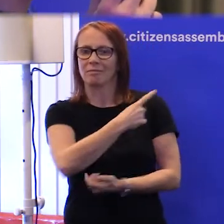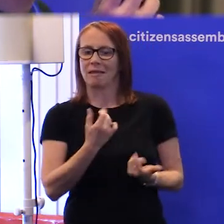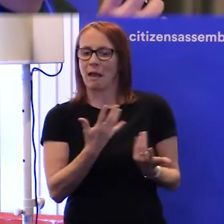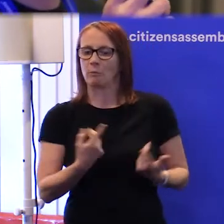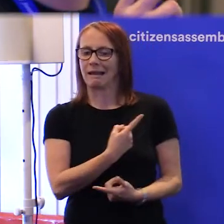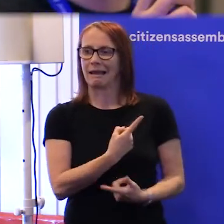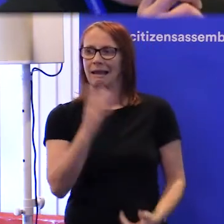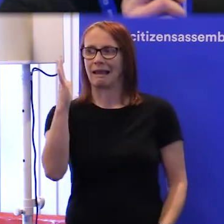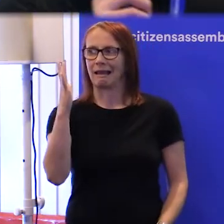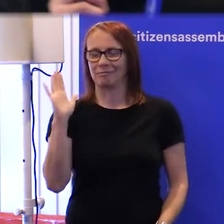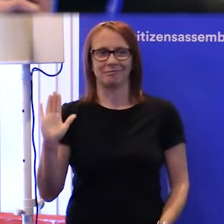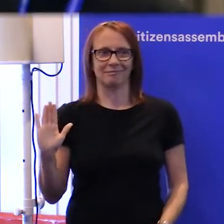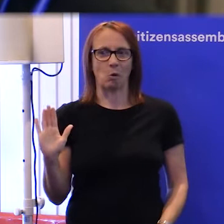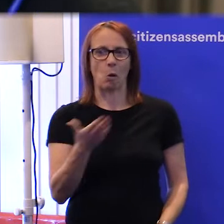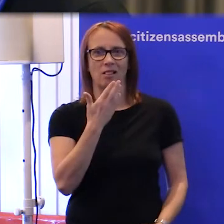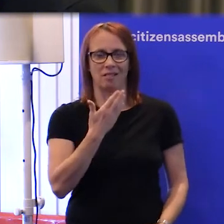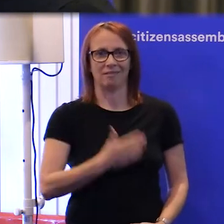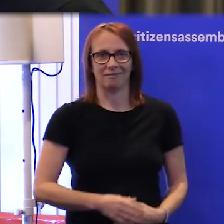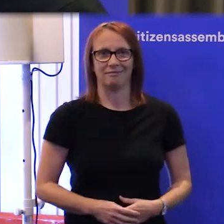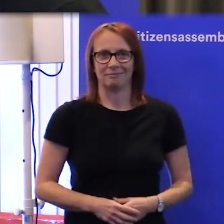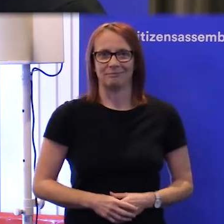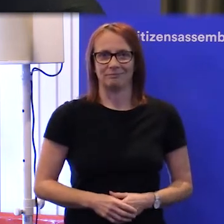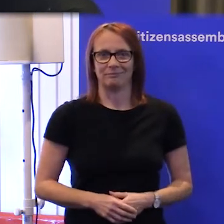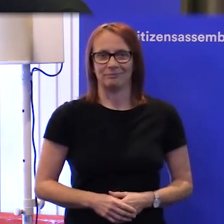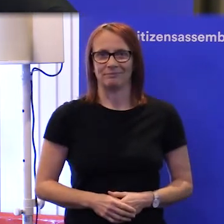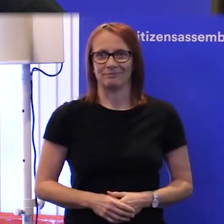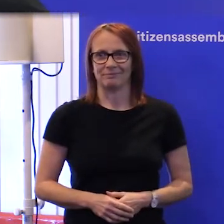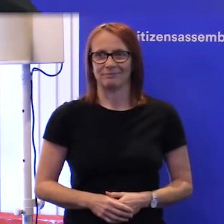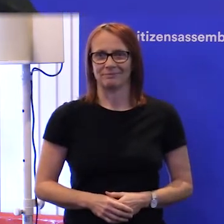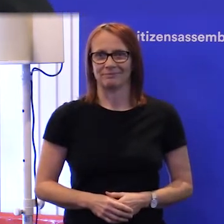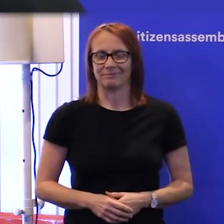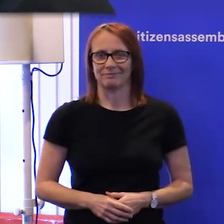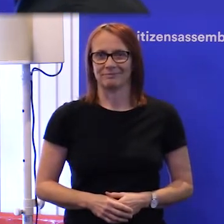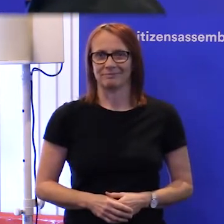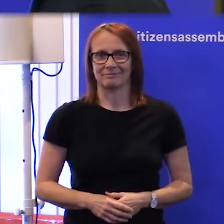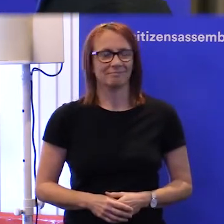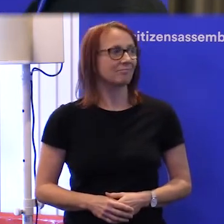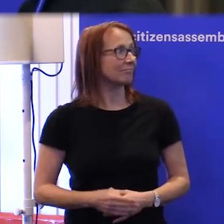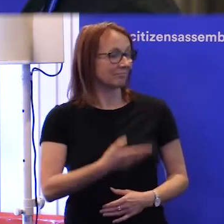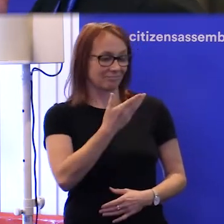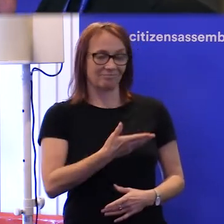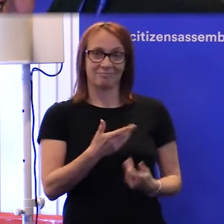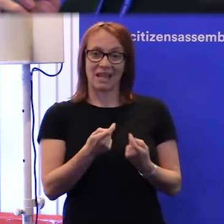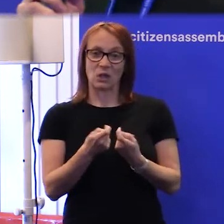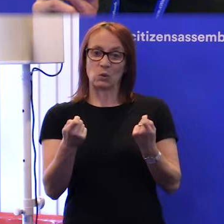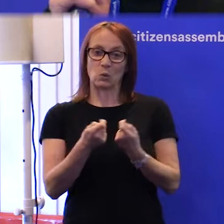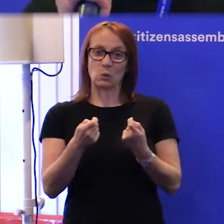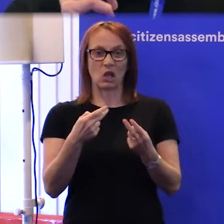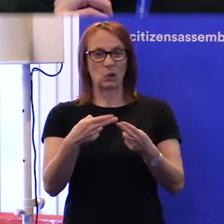yeah so we can see that you know news is often described as the first draft of